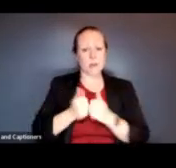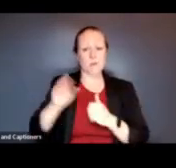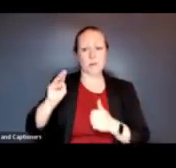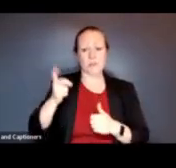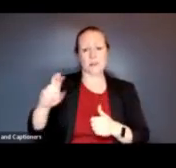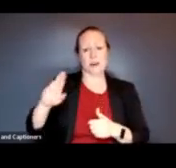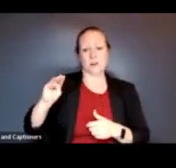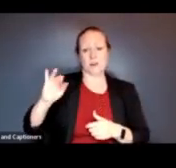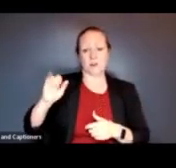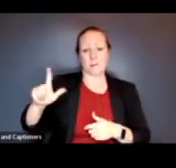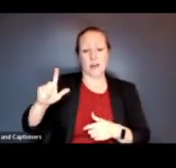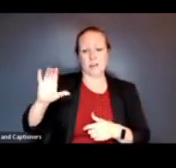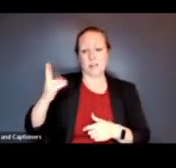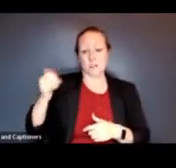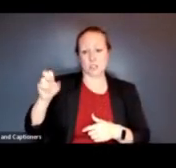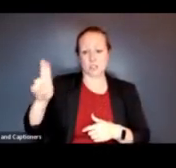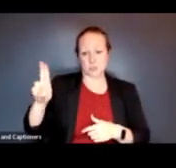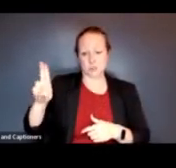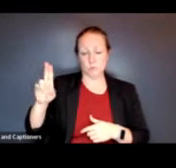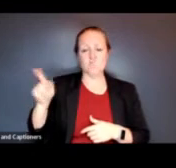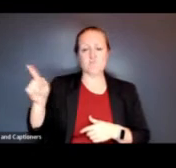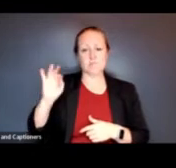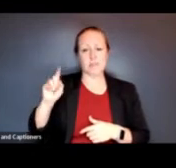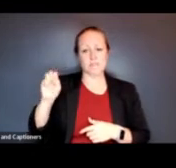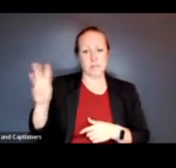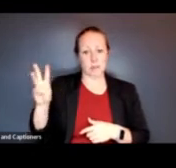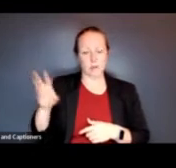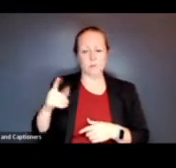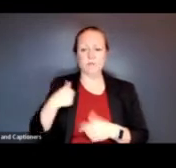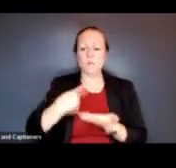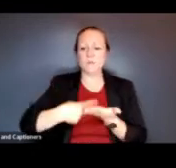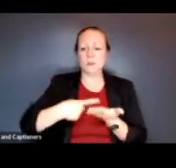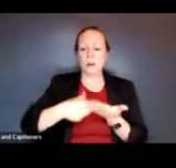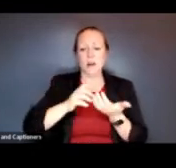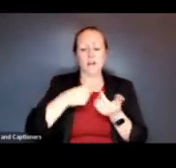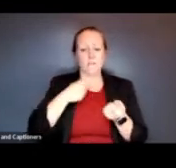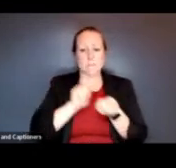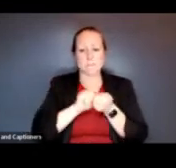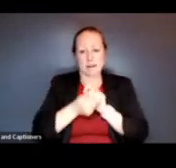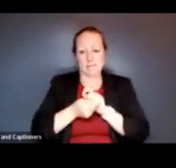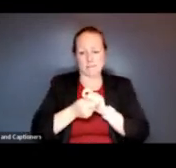brain injury fellow. We're going to talk today a little bit about just modifying psychopharmacological interventions for patients with